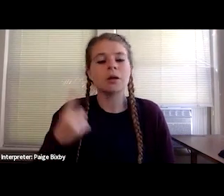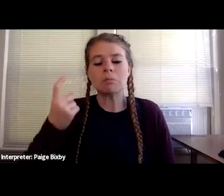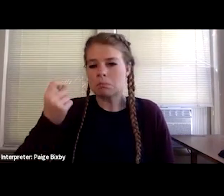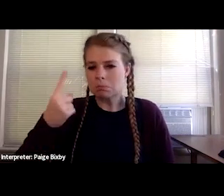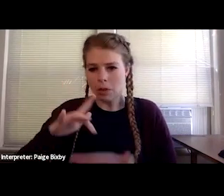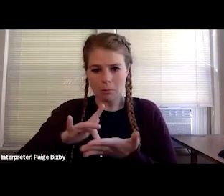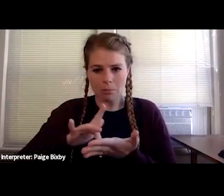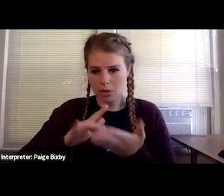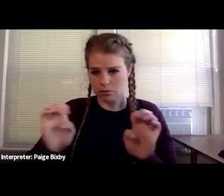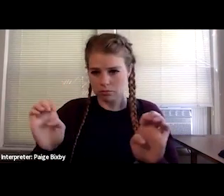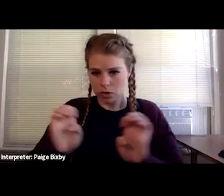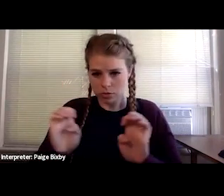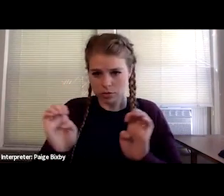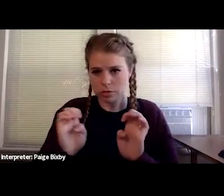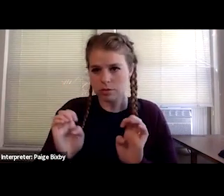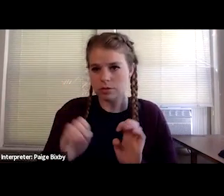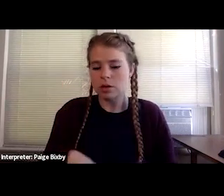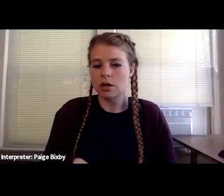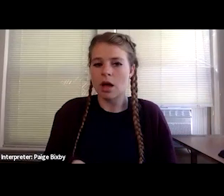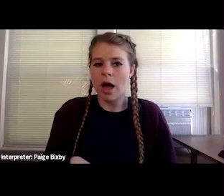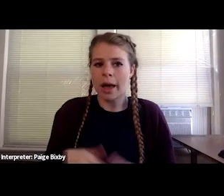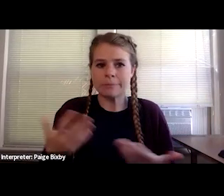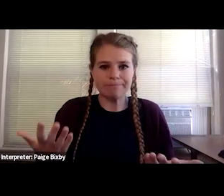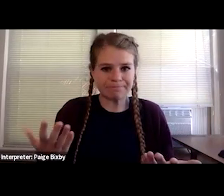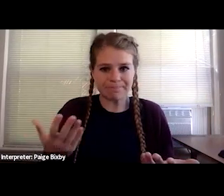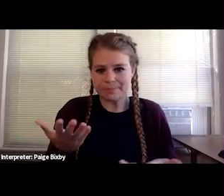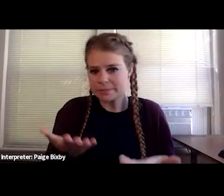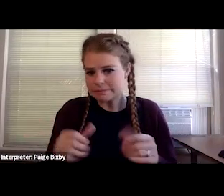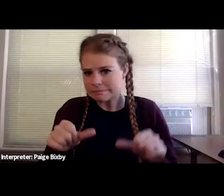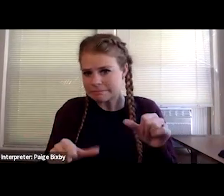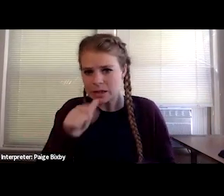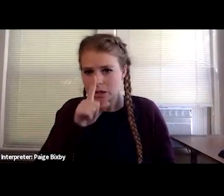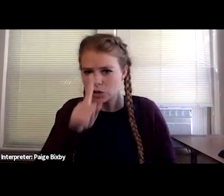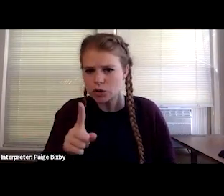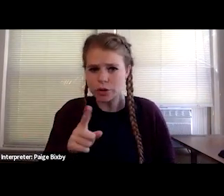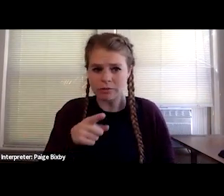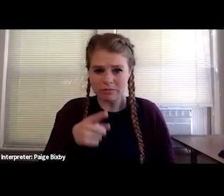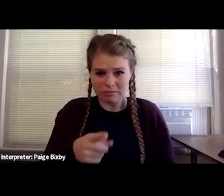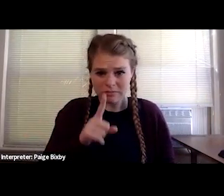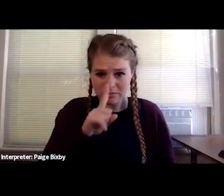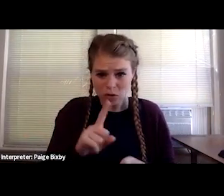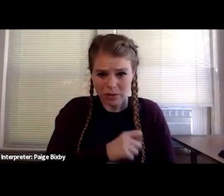rarely do we know if a person used drugs, what combinations of drugs a person may or may not have used.